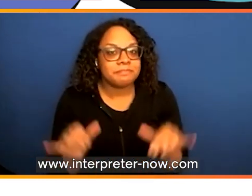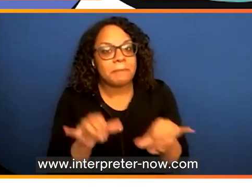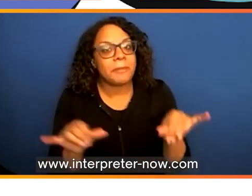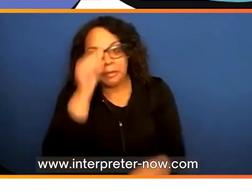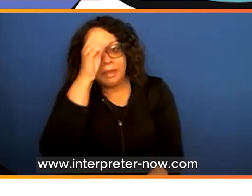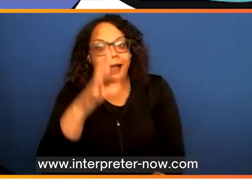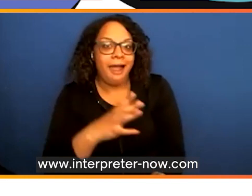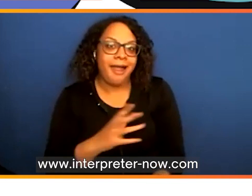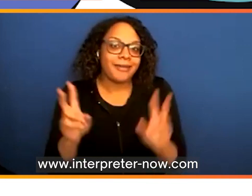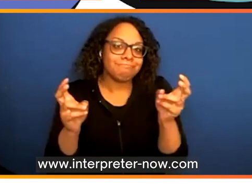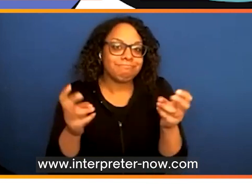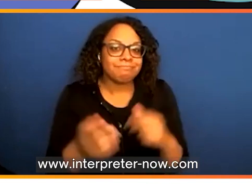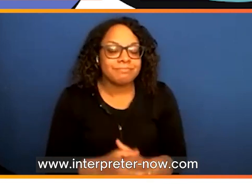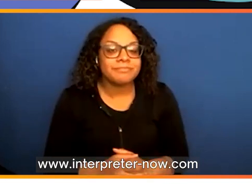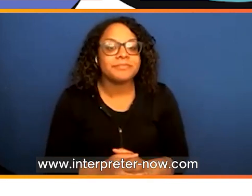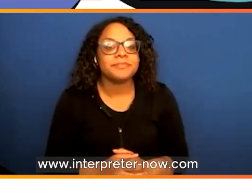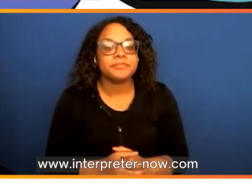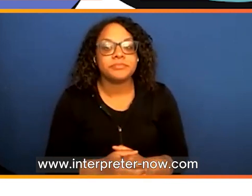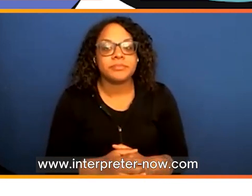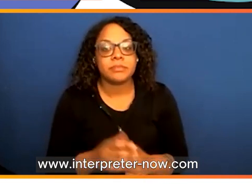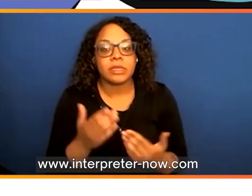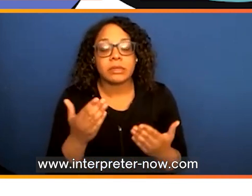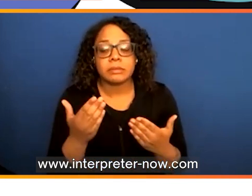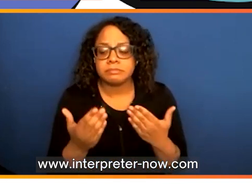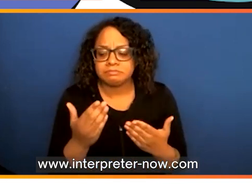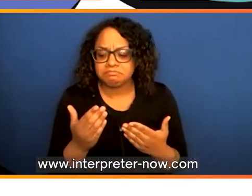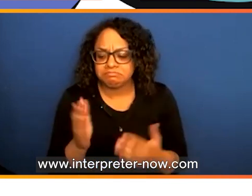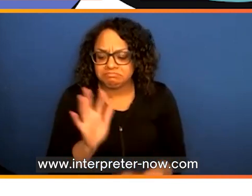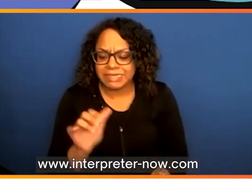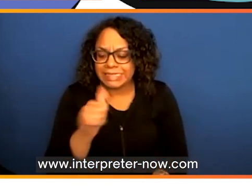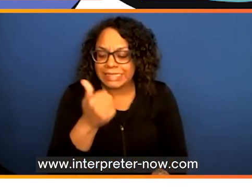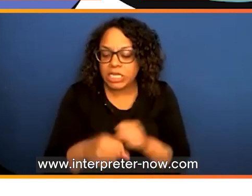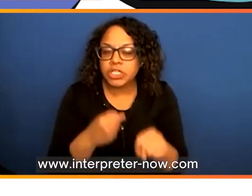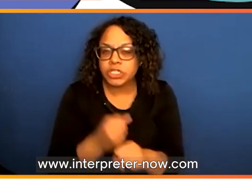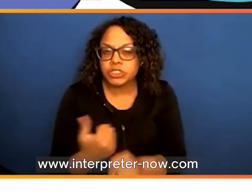you will. Up until, I would say probably about 10 years ago now.